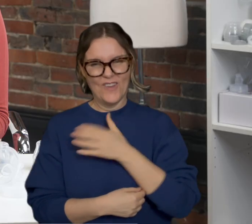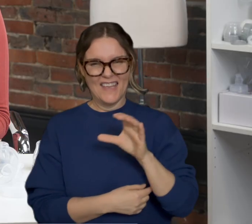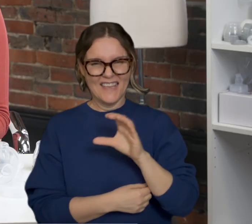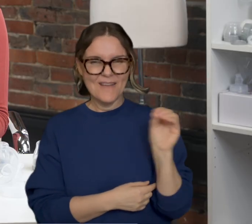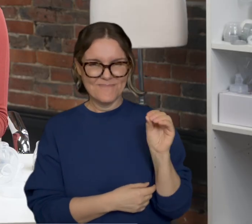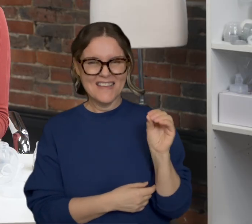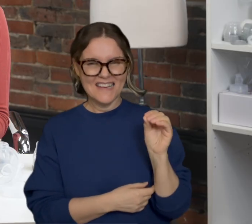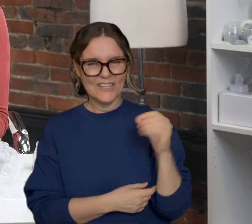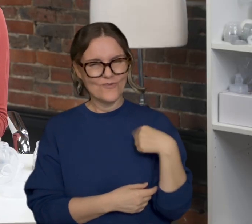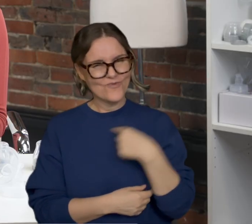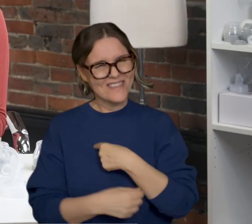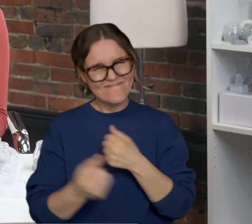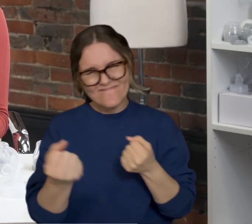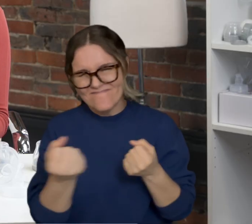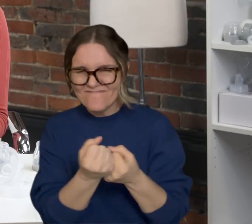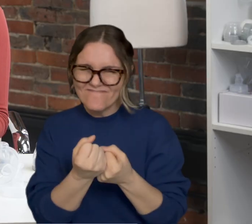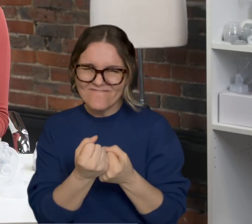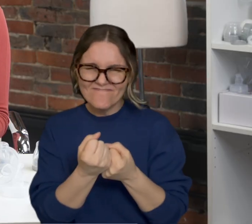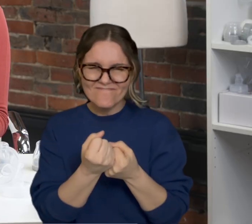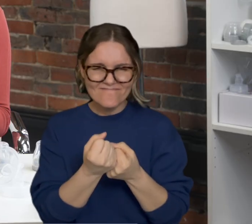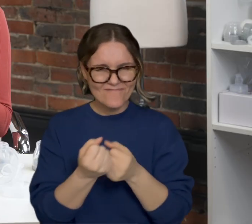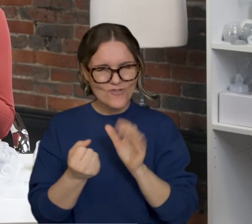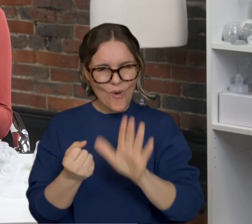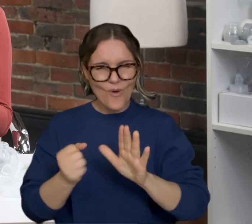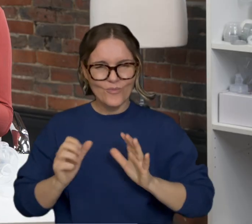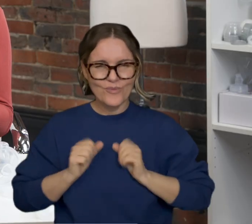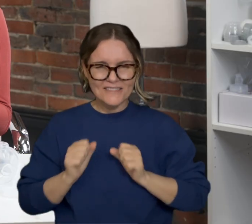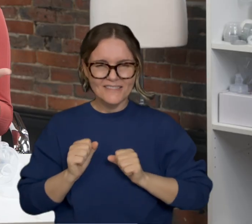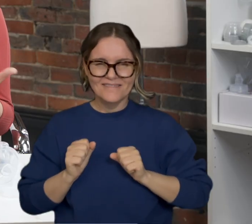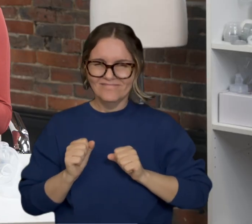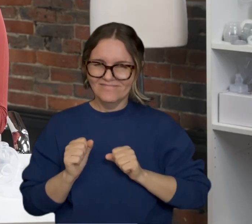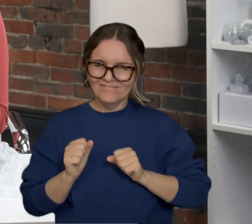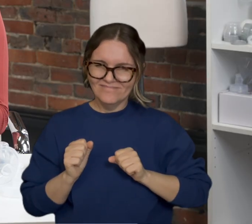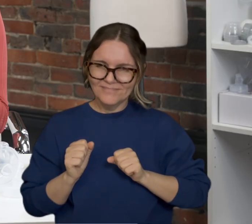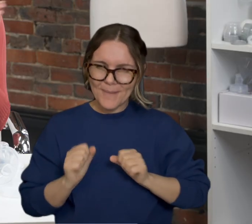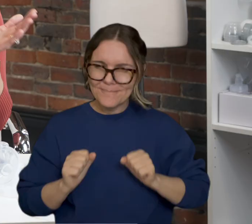the reason why Acelleron has this unboxing series is because we truly care about the entire journey